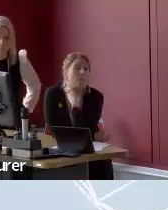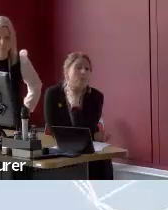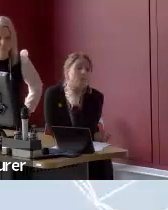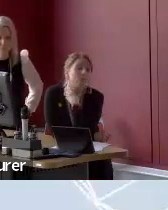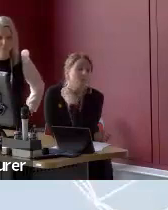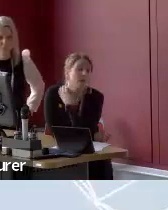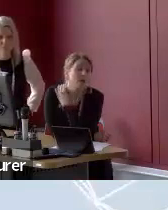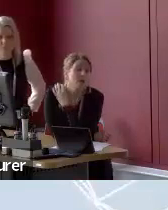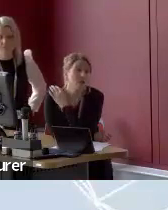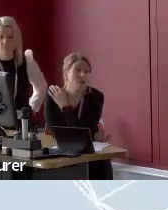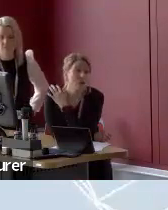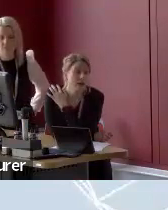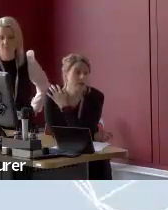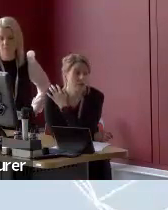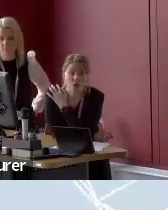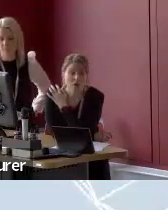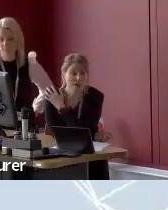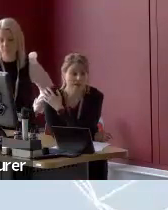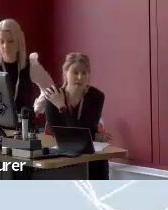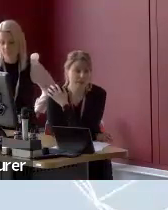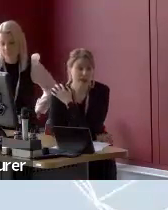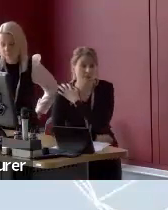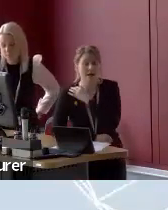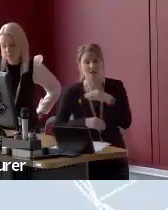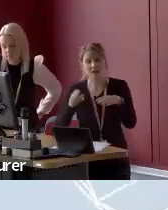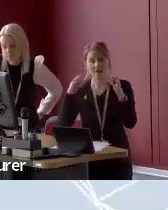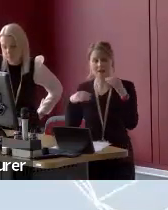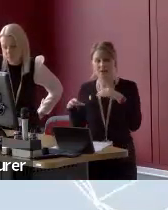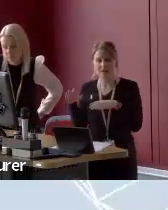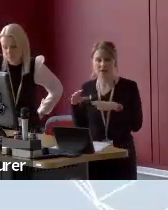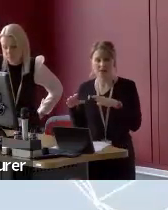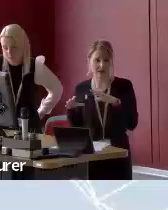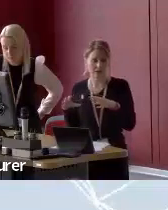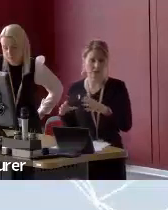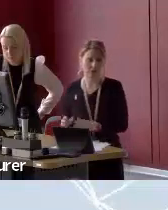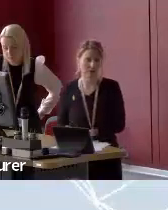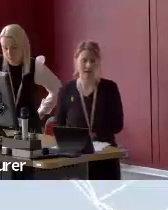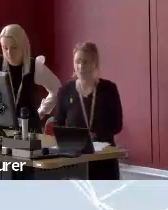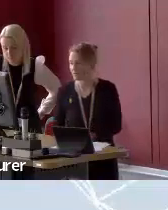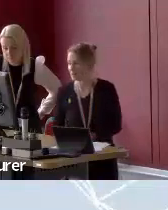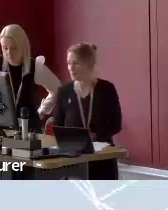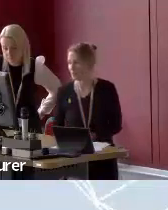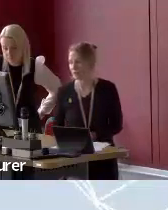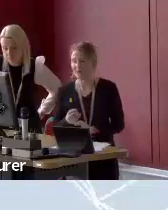you publicized survey I'm all online as well as in person at public engagement events. But yeah,